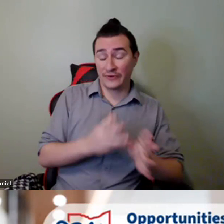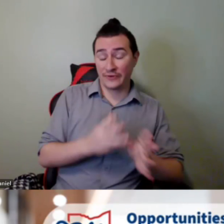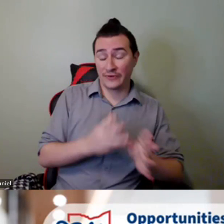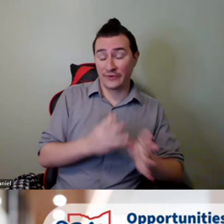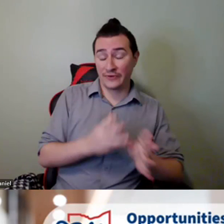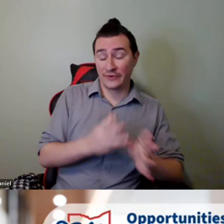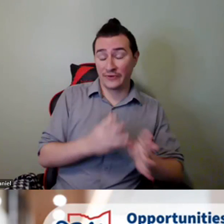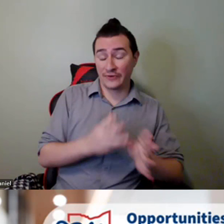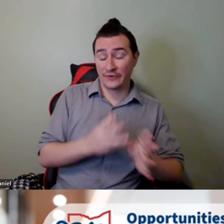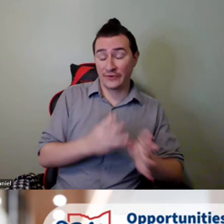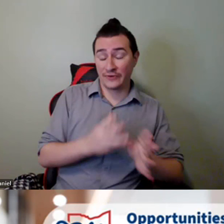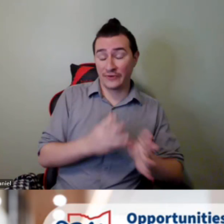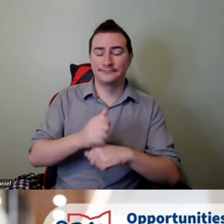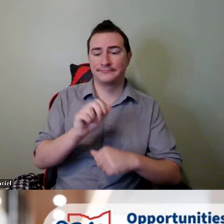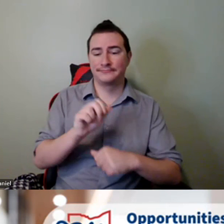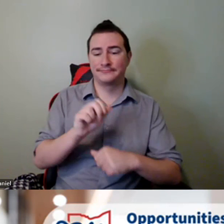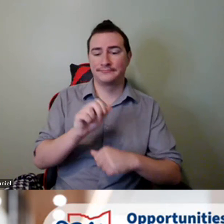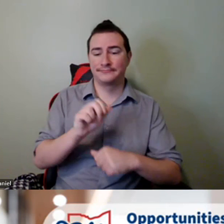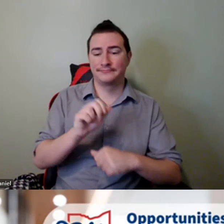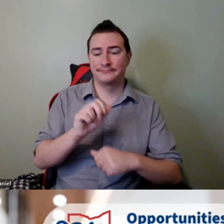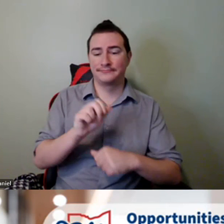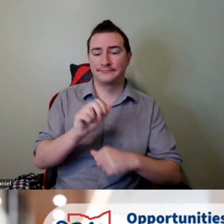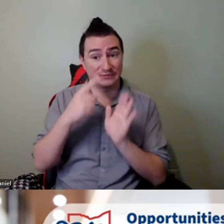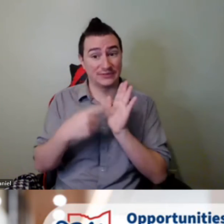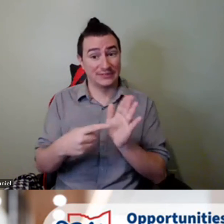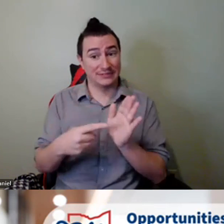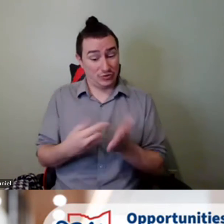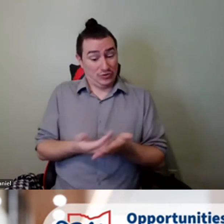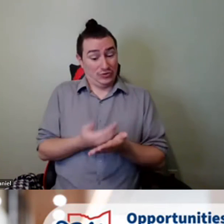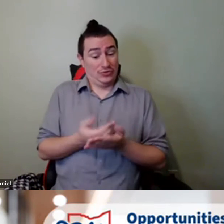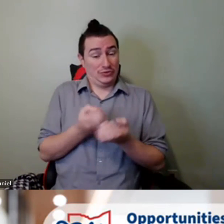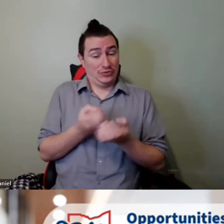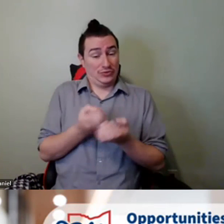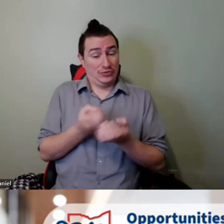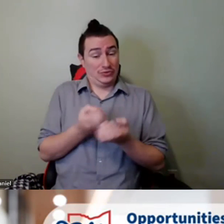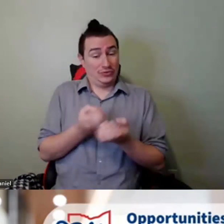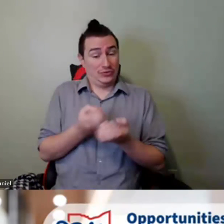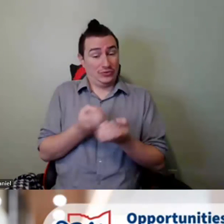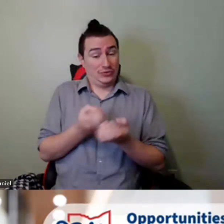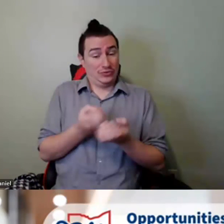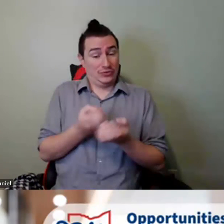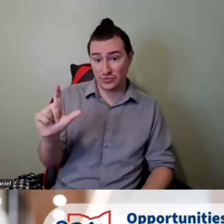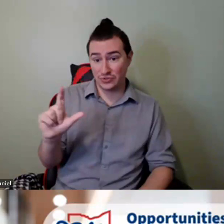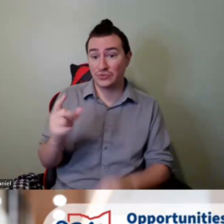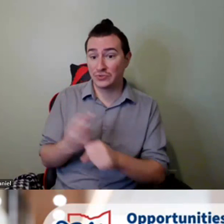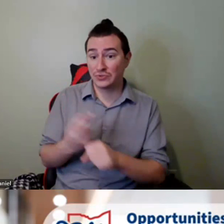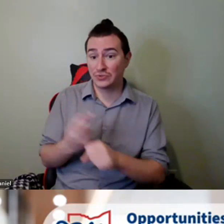For example, a new piece of equipment or tool that might be being used, or they certainly need to implement a flexible